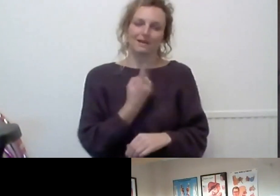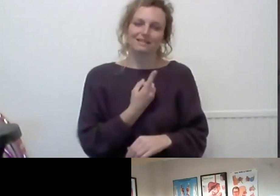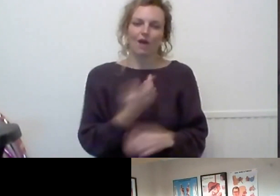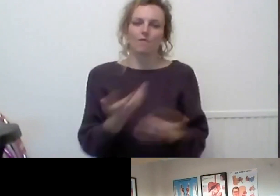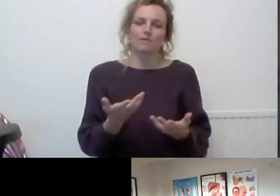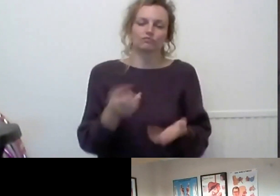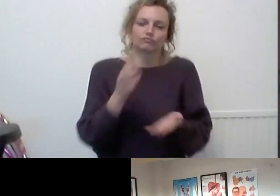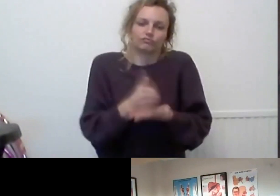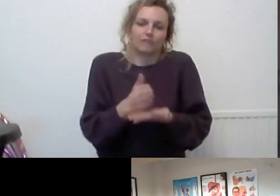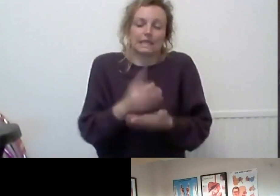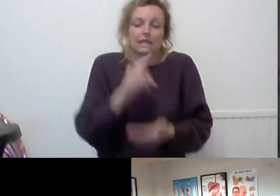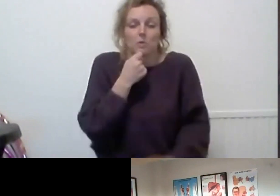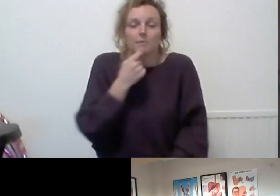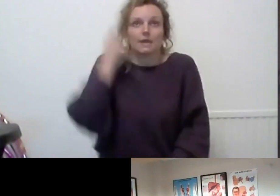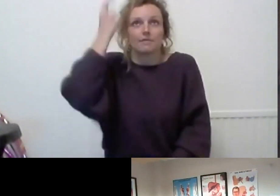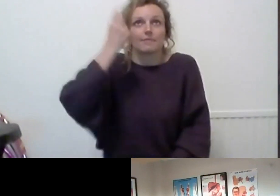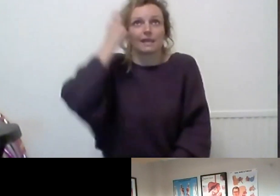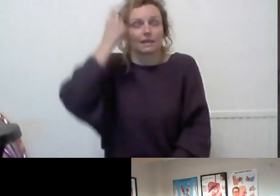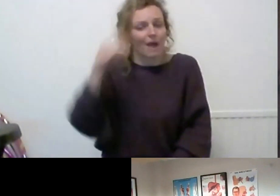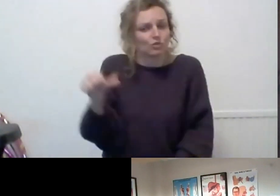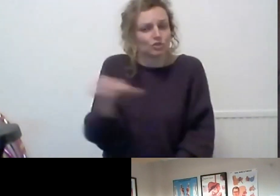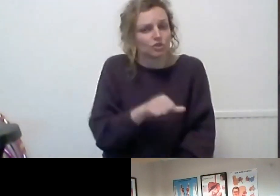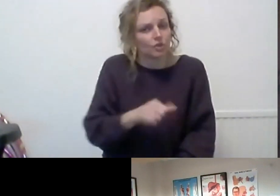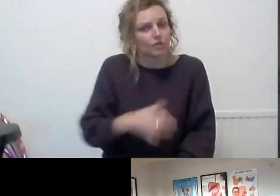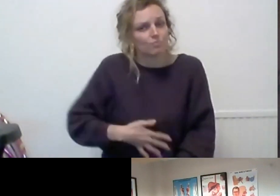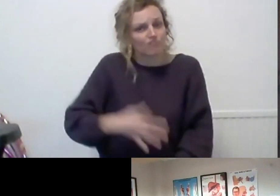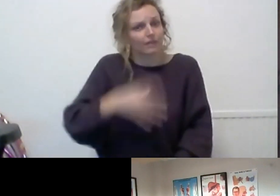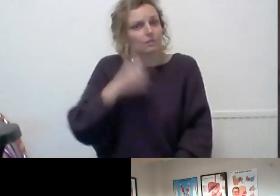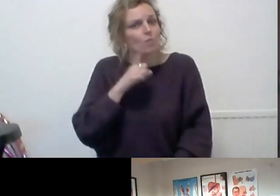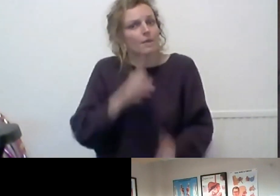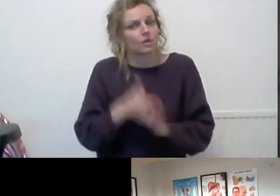that will hopefully protect you reduce the severity of any illness you get. And we know that